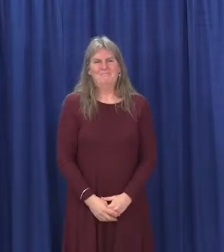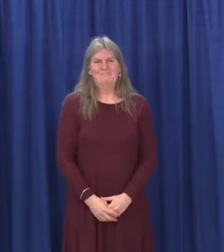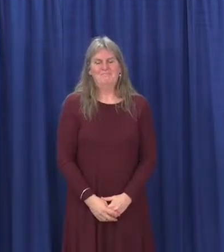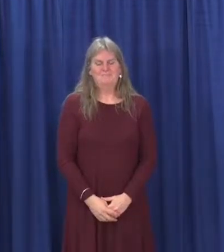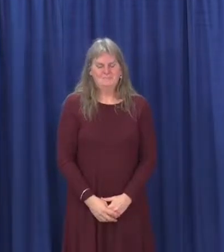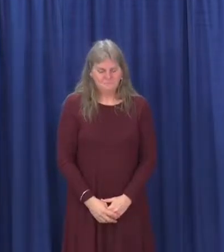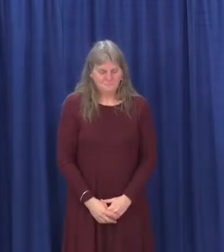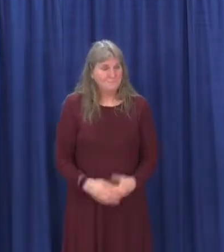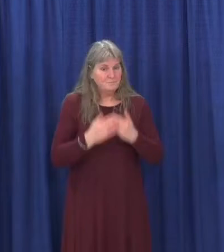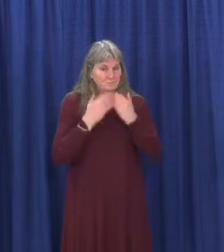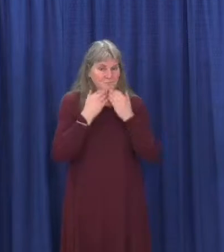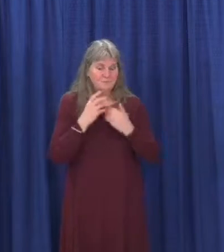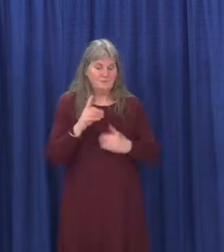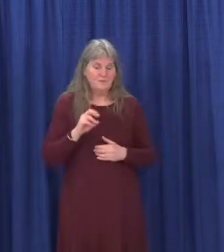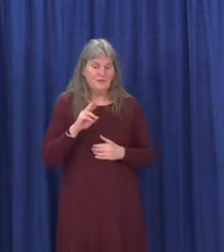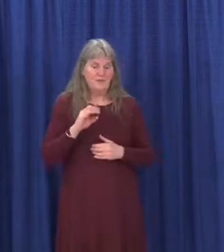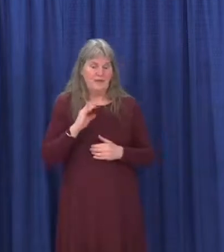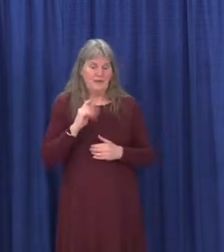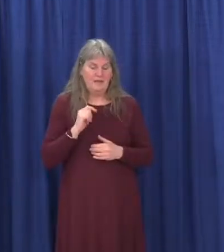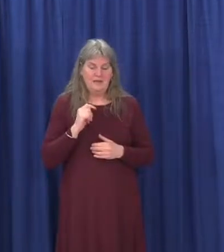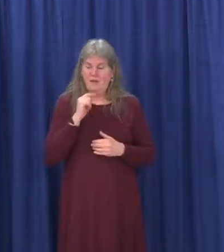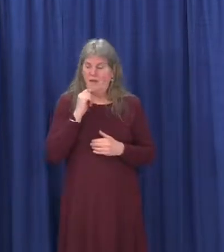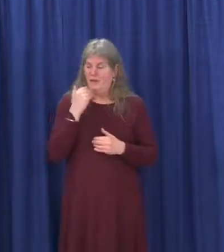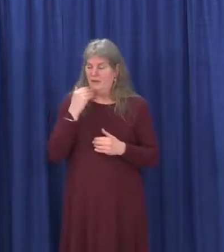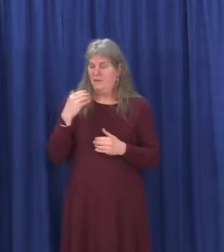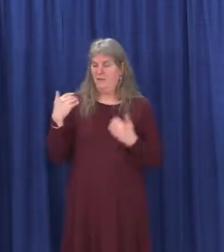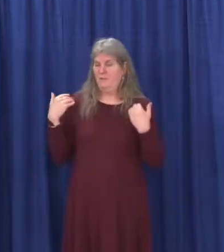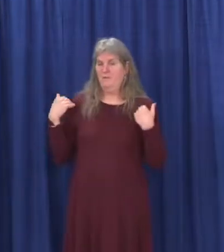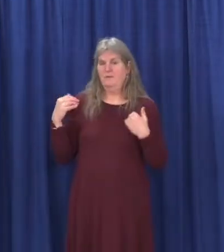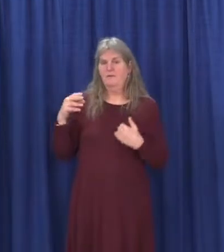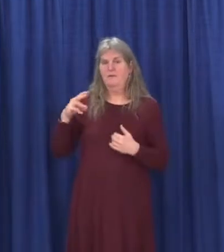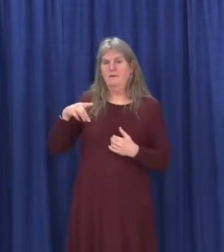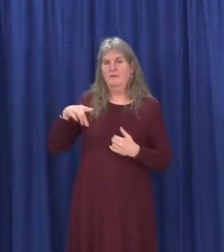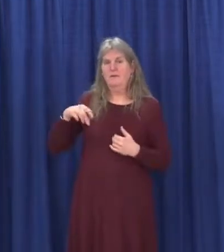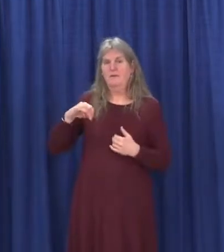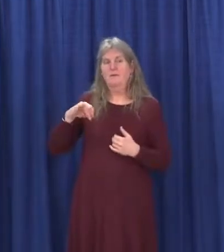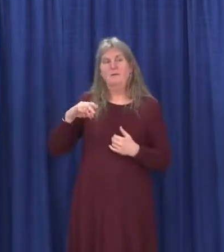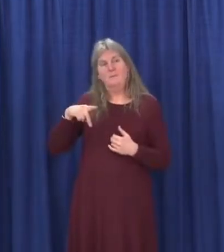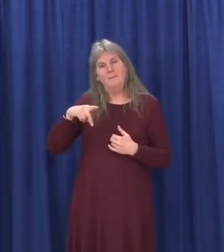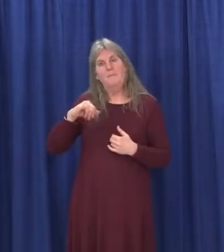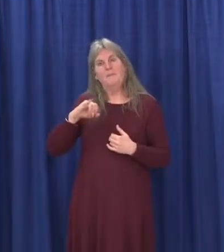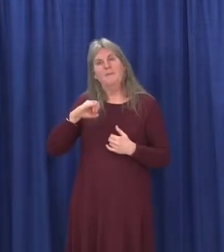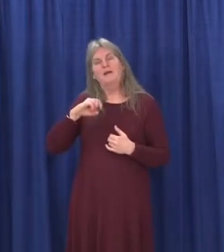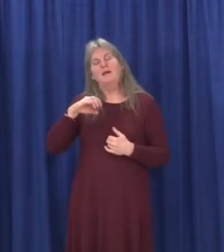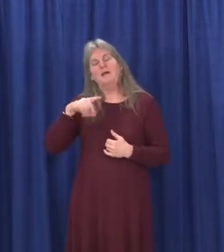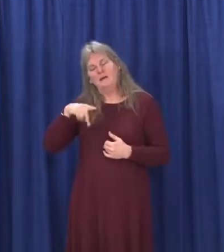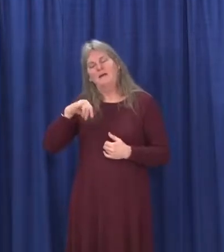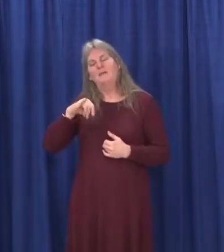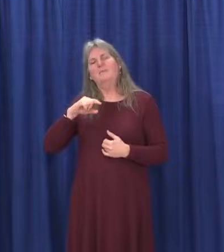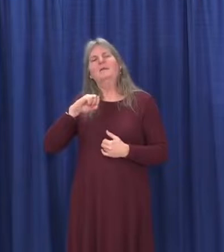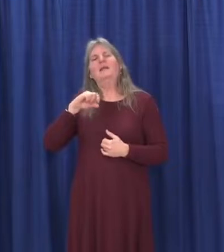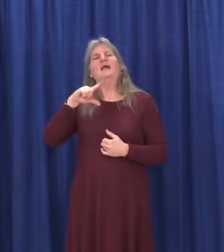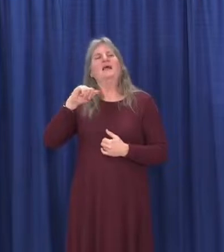Thank you, Dr. Elliott. And thank you, Minister Pillai. A reminder to reporters, please identify which speaker you would like to answer your